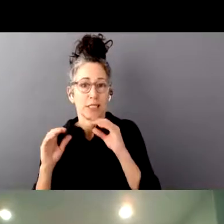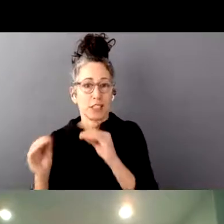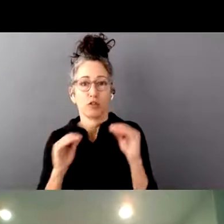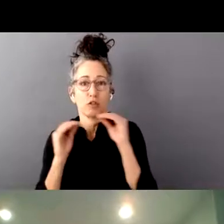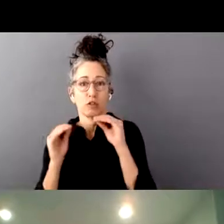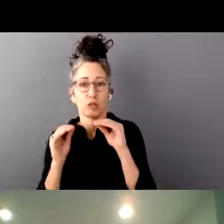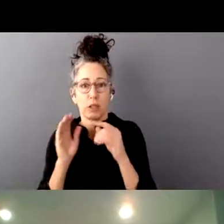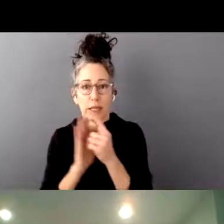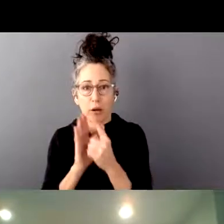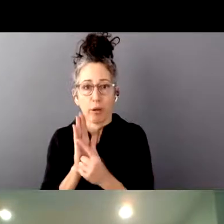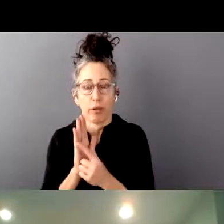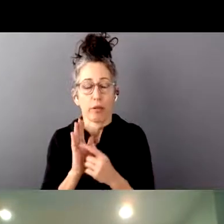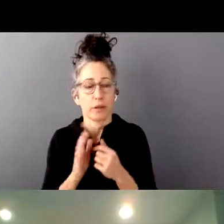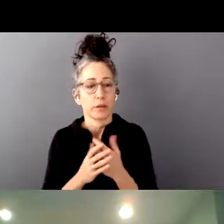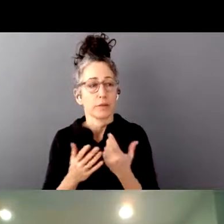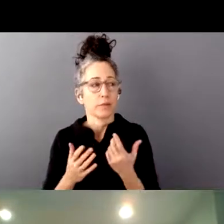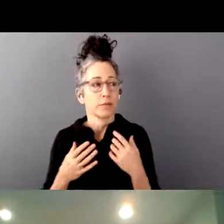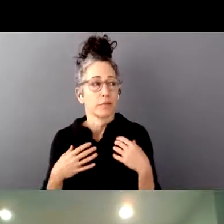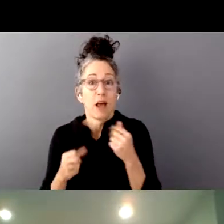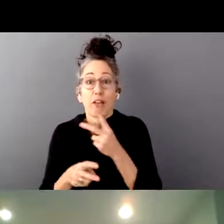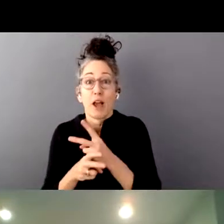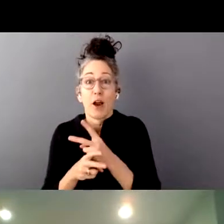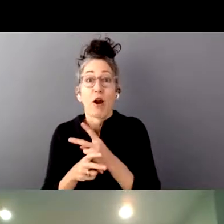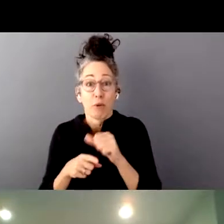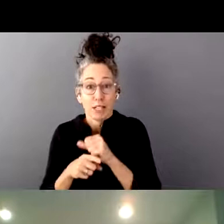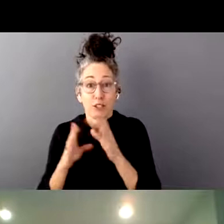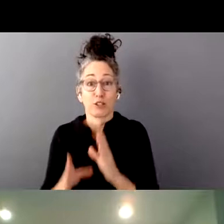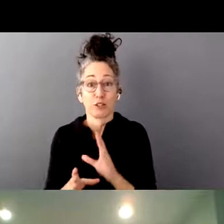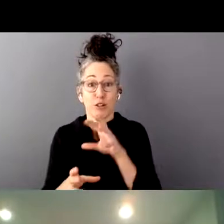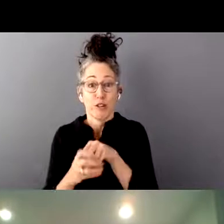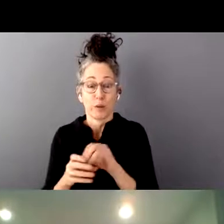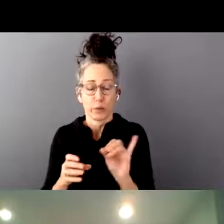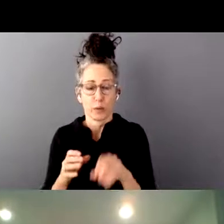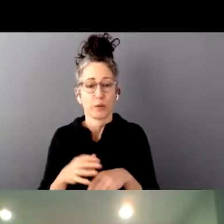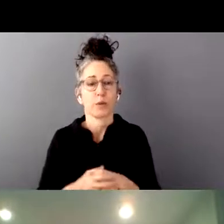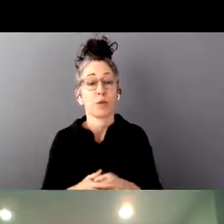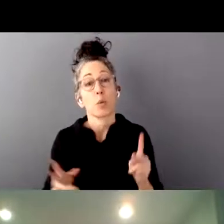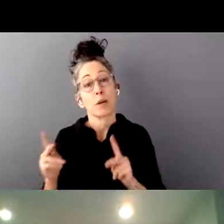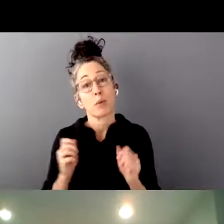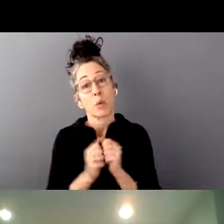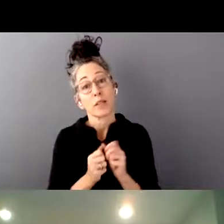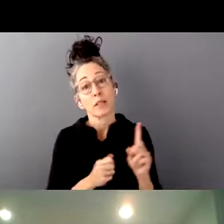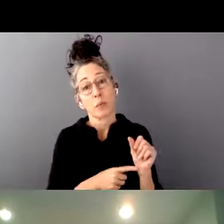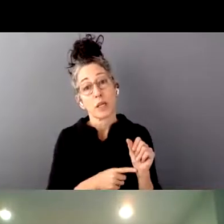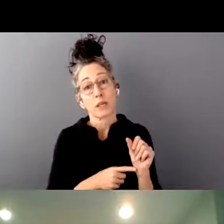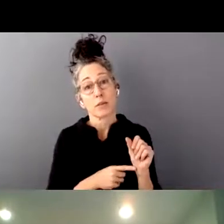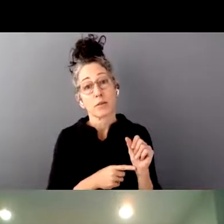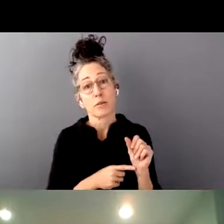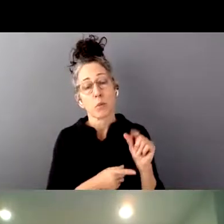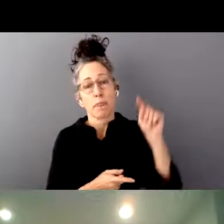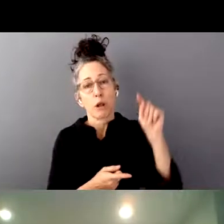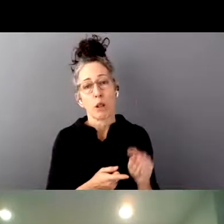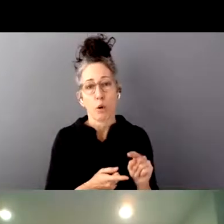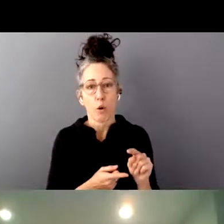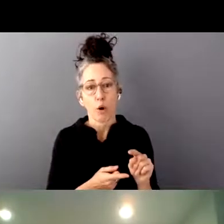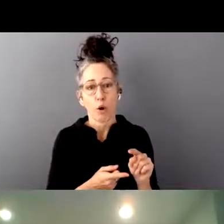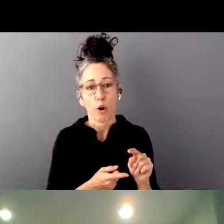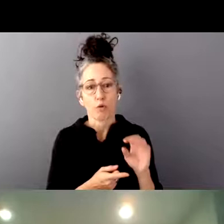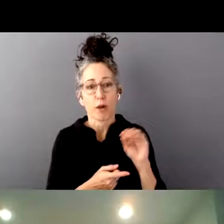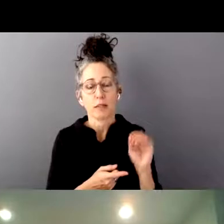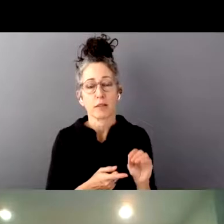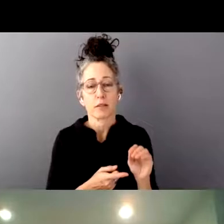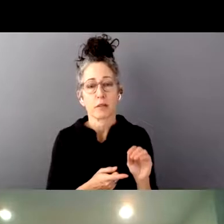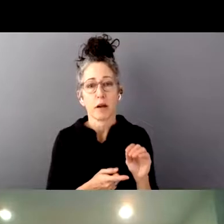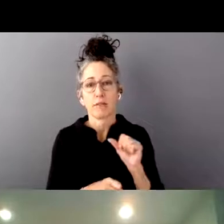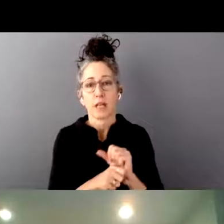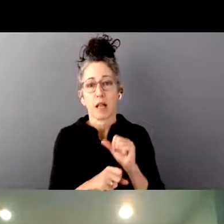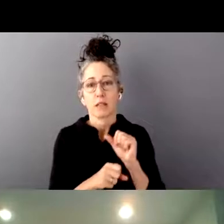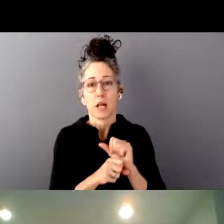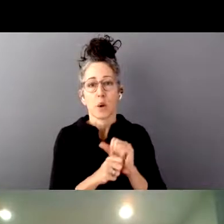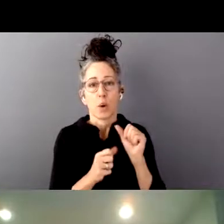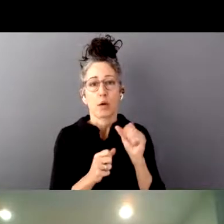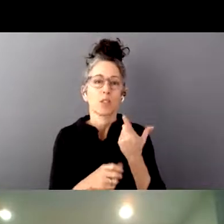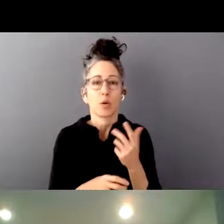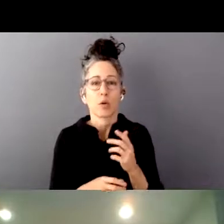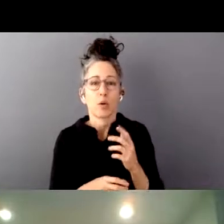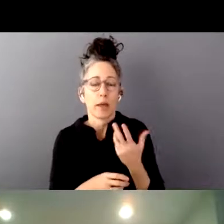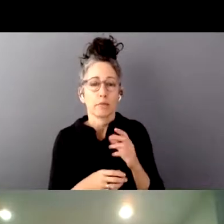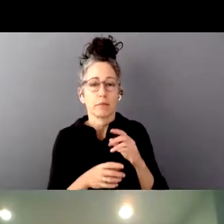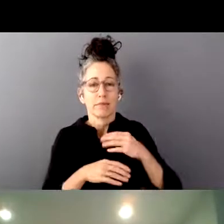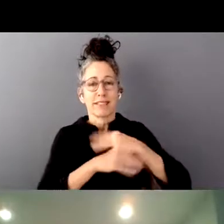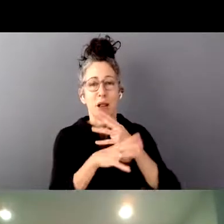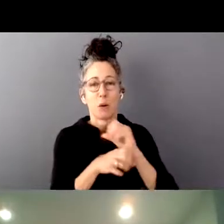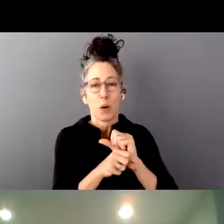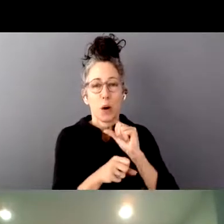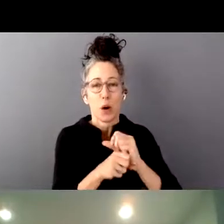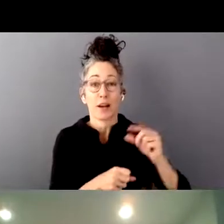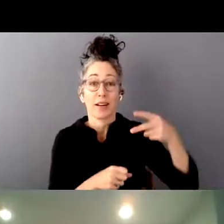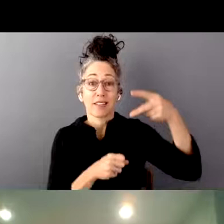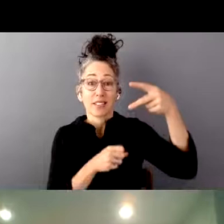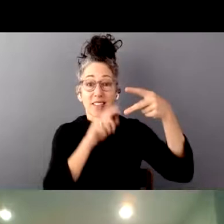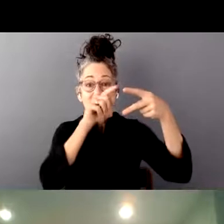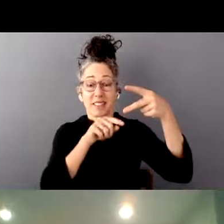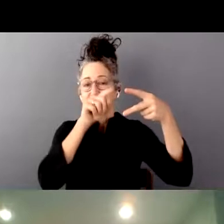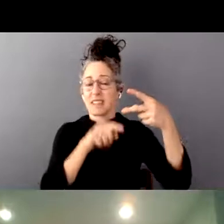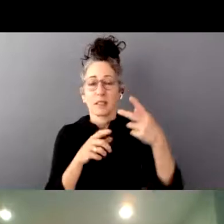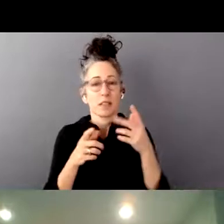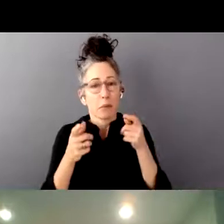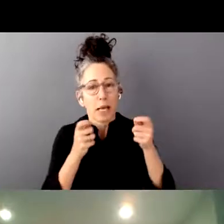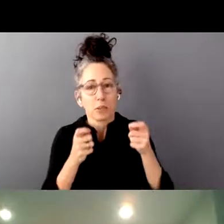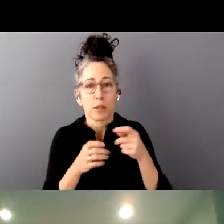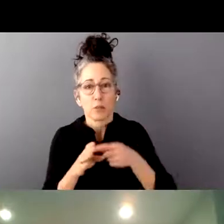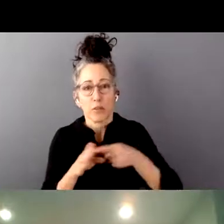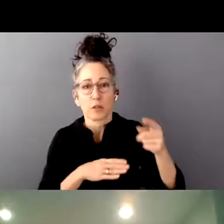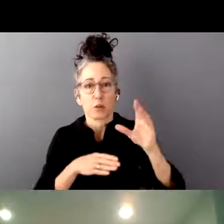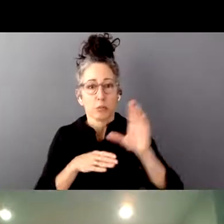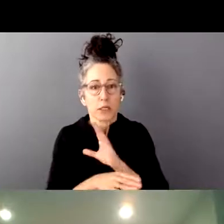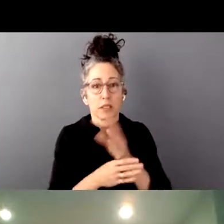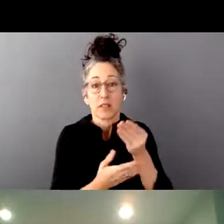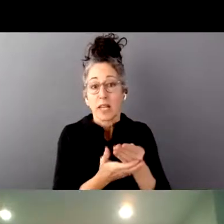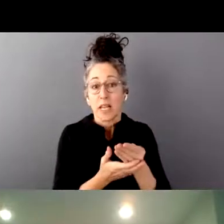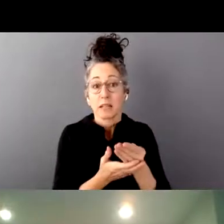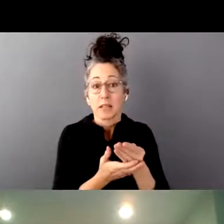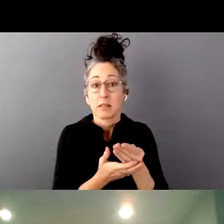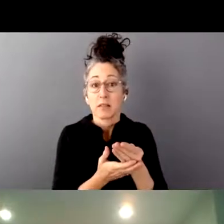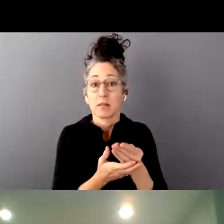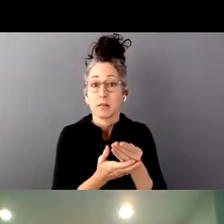scientists, education, legal, healthcare practitioners are also in there. People with disabilities had lower rates of telework in the top two telework occupation groups. So, professional and related and management, business, and finance. And those differences were